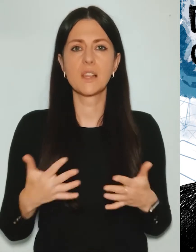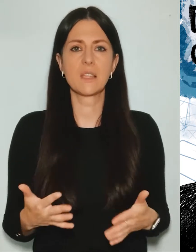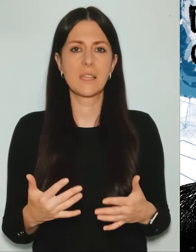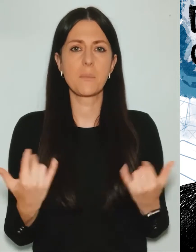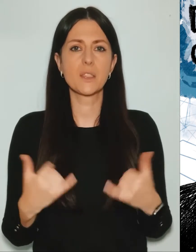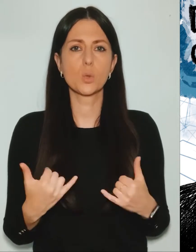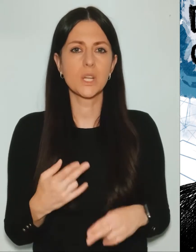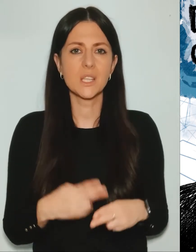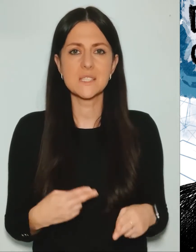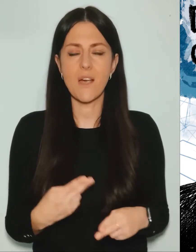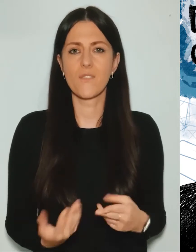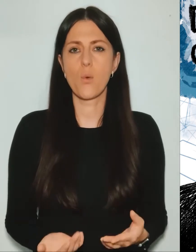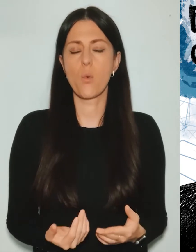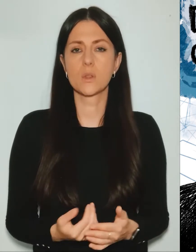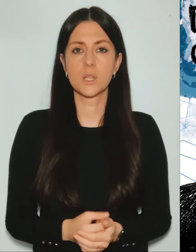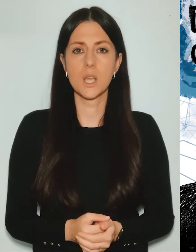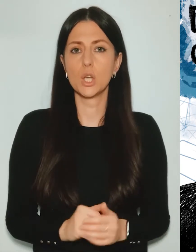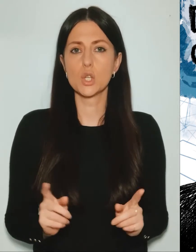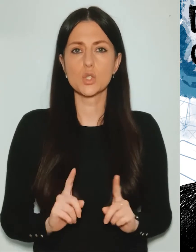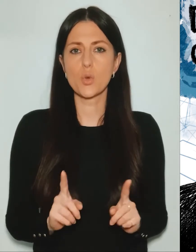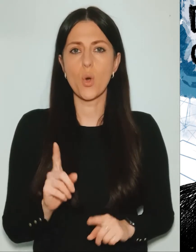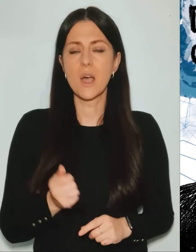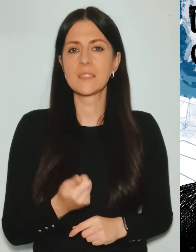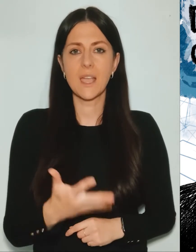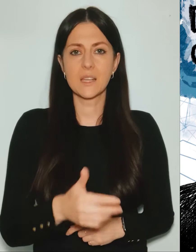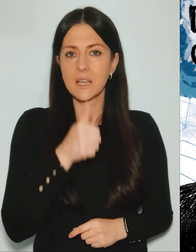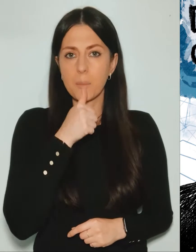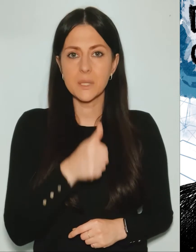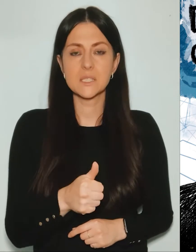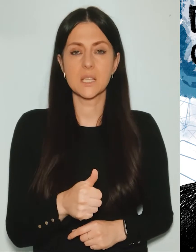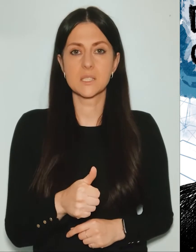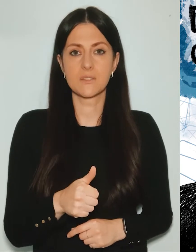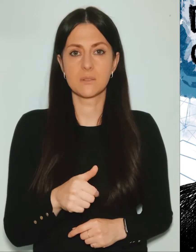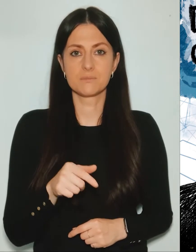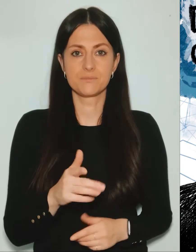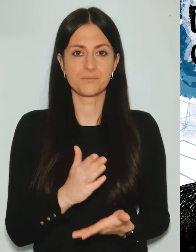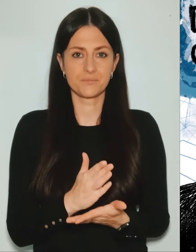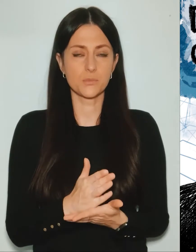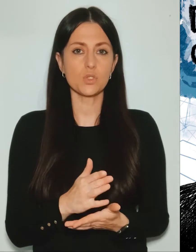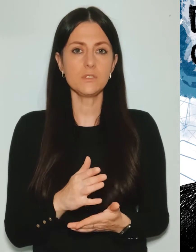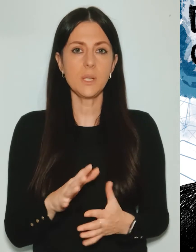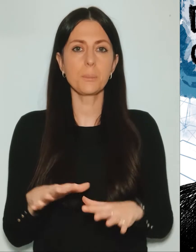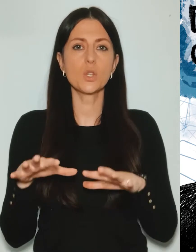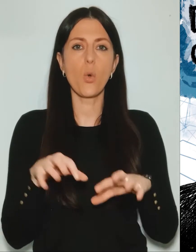and that for several months it was under occupation with the DNR flag,